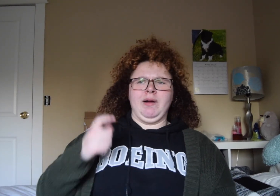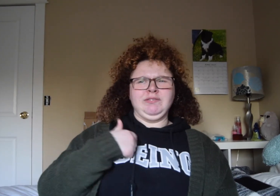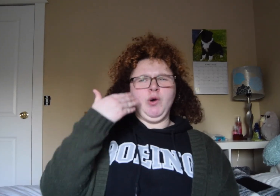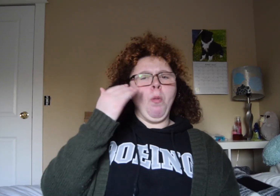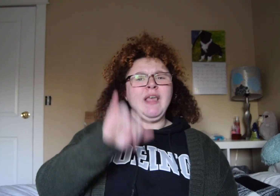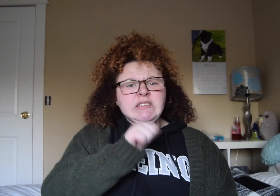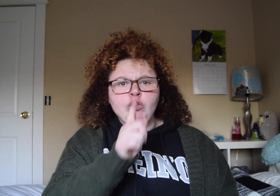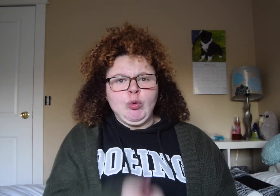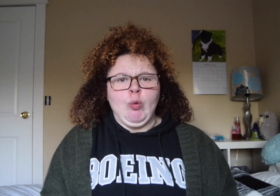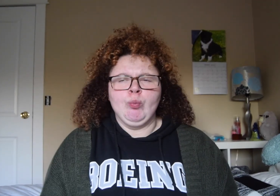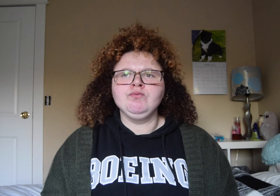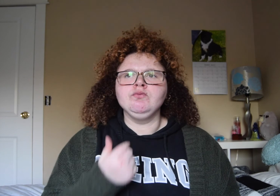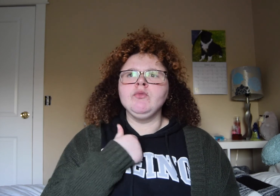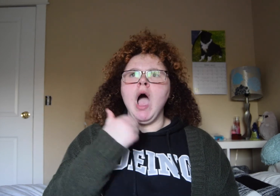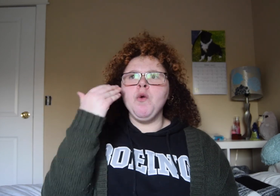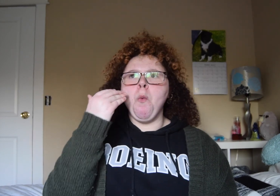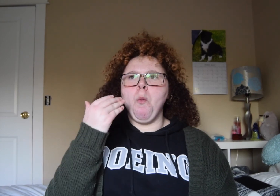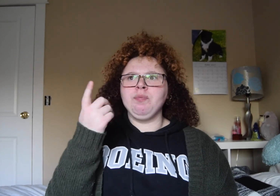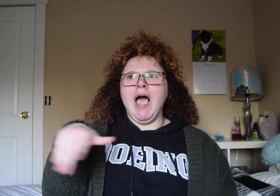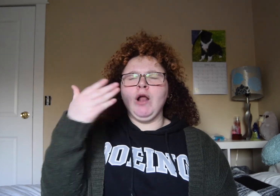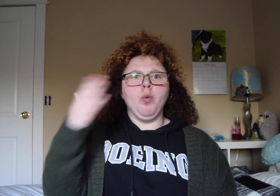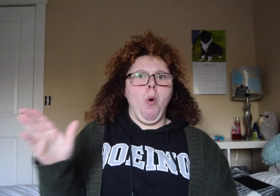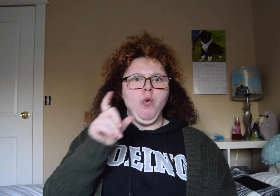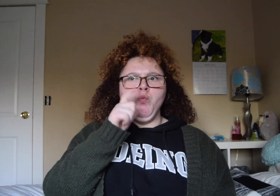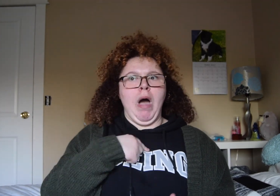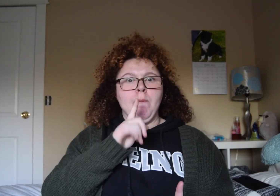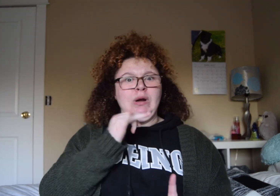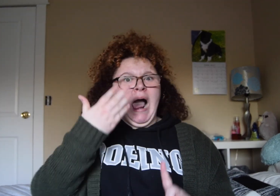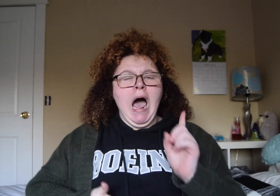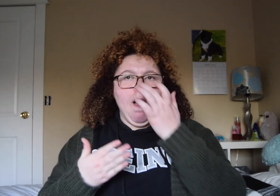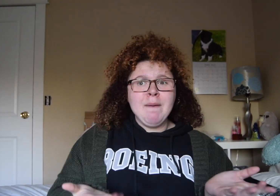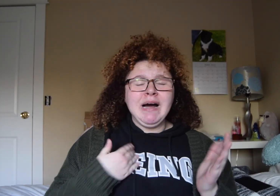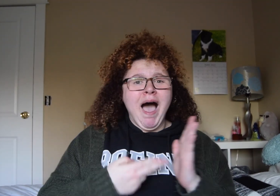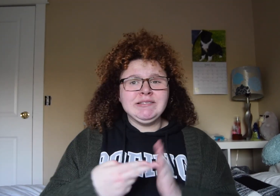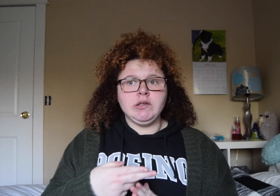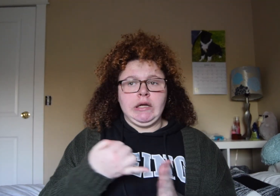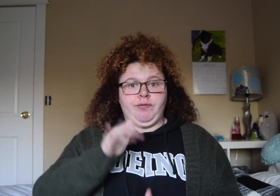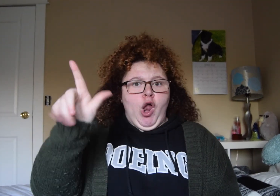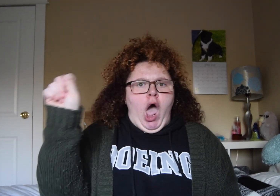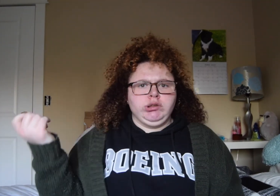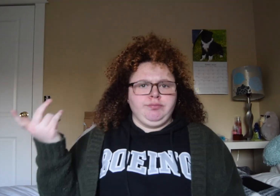Because I know it's not true. I know they don't really know who I really am I mean honestly it's their loss!